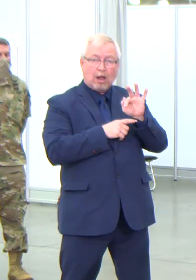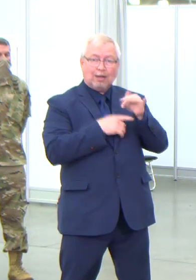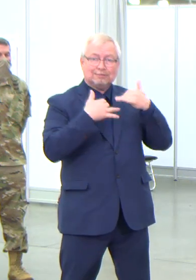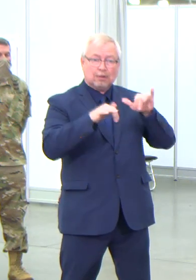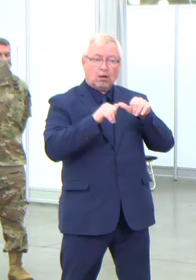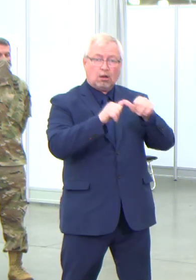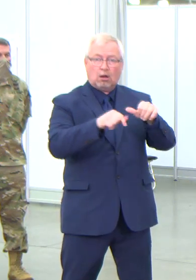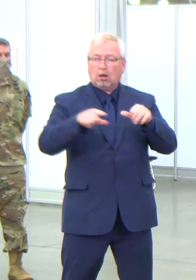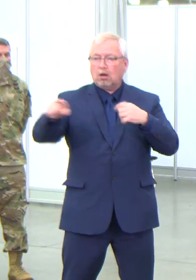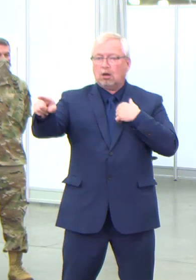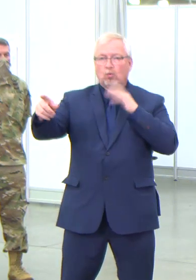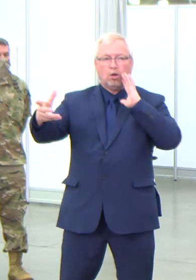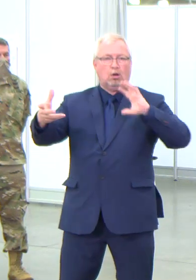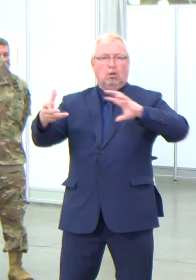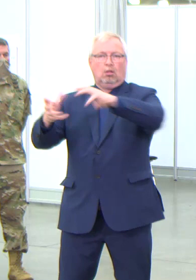and redeploying and retraining all employees to provide